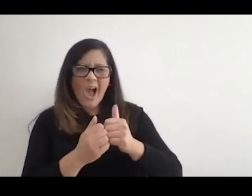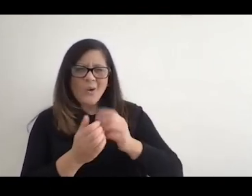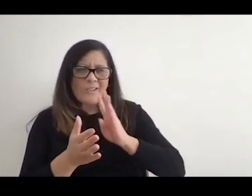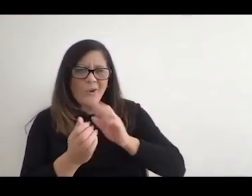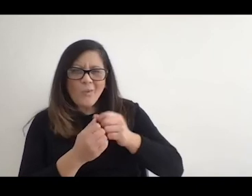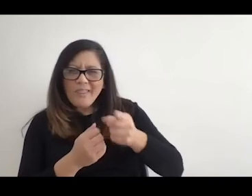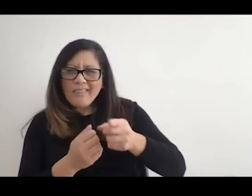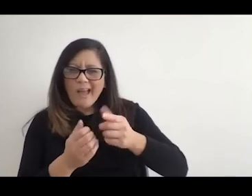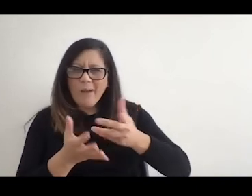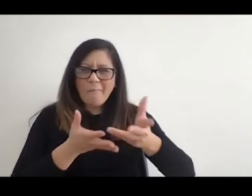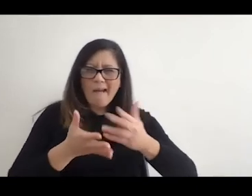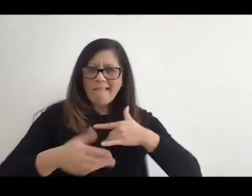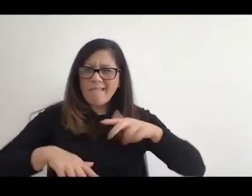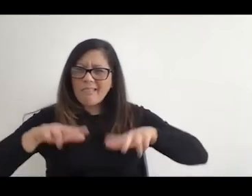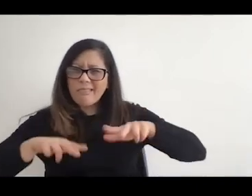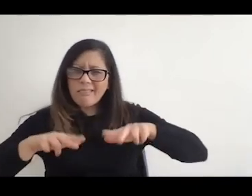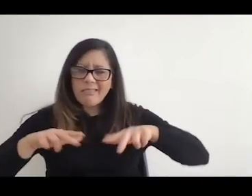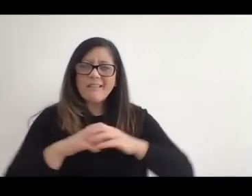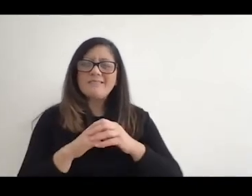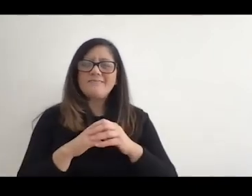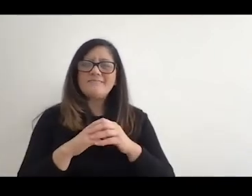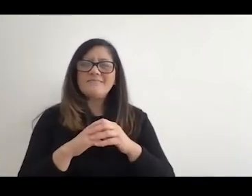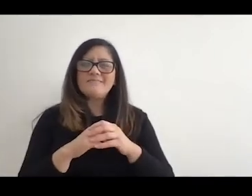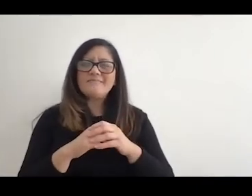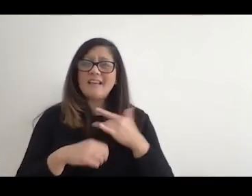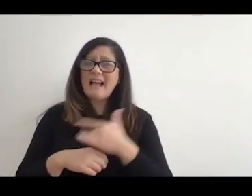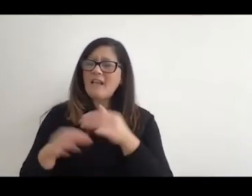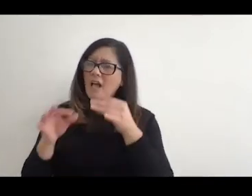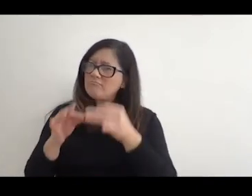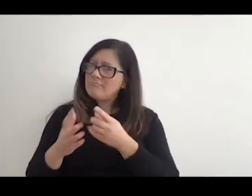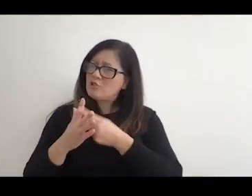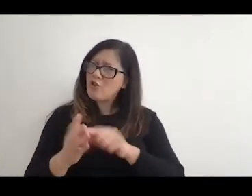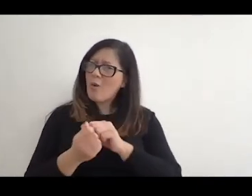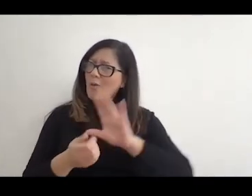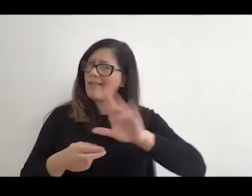Do I talk to them this way or do I talk to them that way? I say you usually start with the name